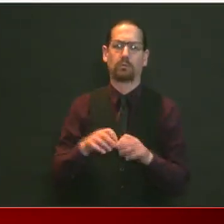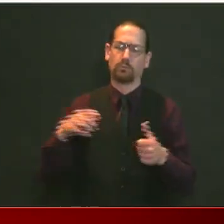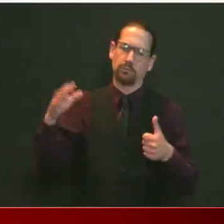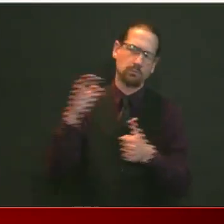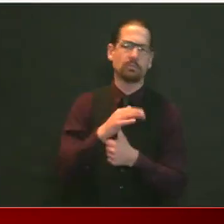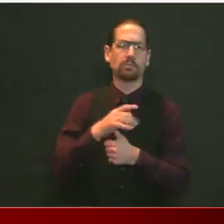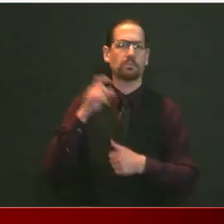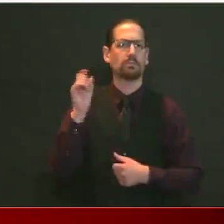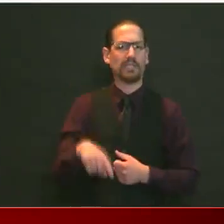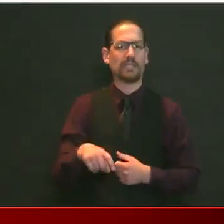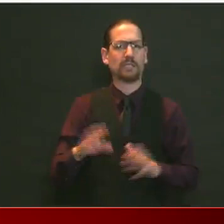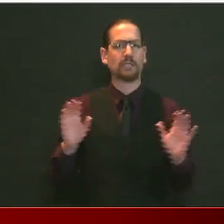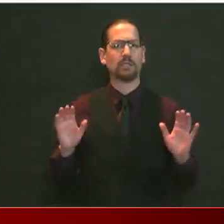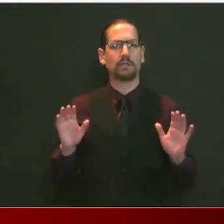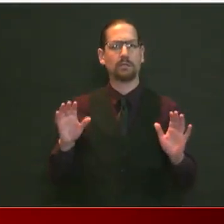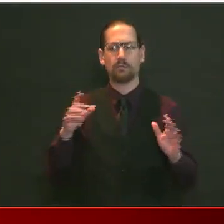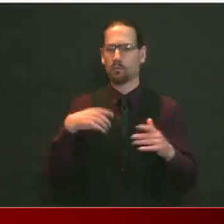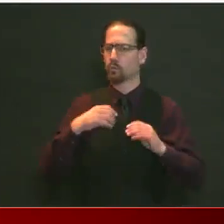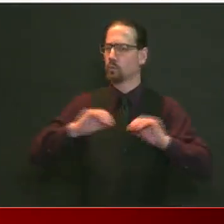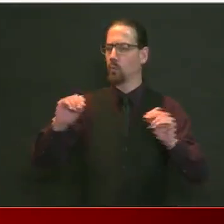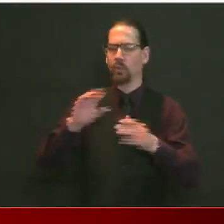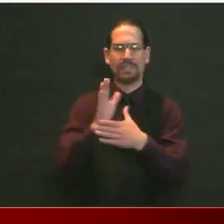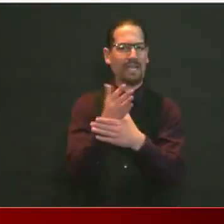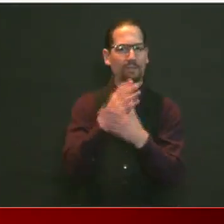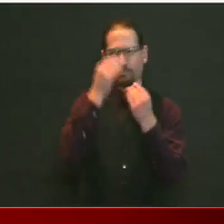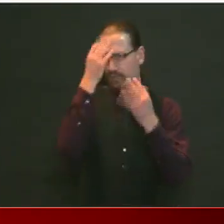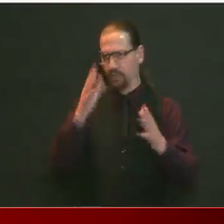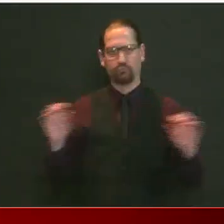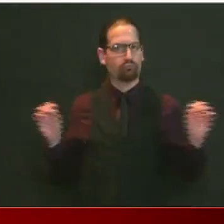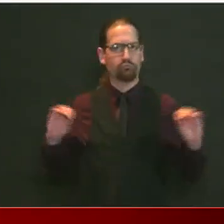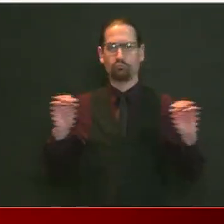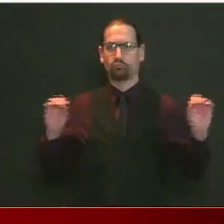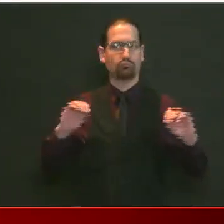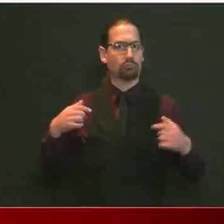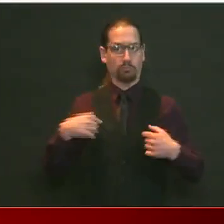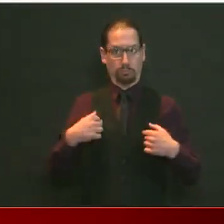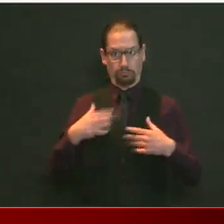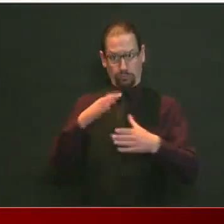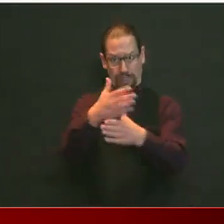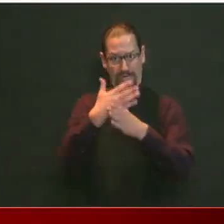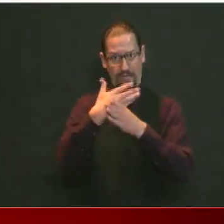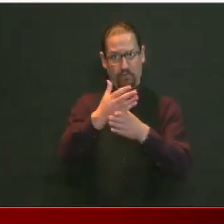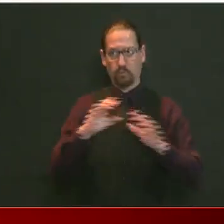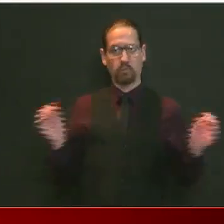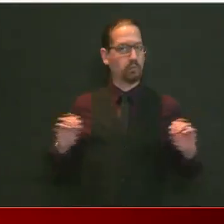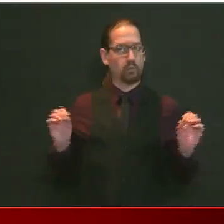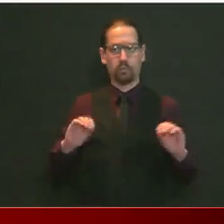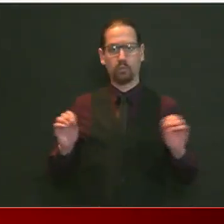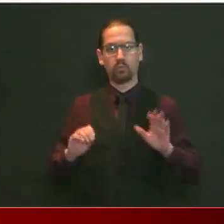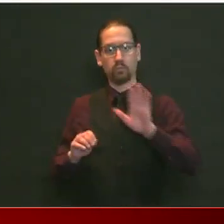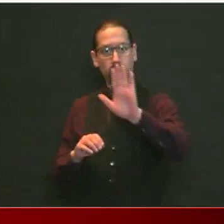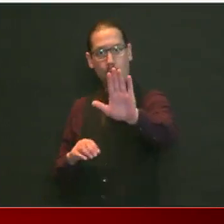HIGHLIGHTED PRIVACY IS OF THE ULTIMATE PRIORITY WITH THIS APP. SO NO INFORMATION GETS